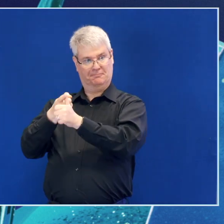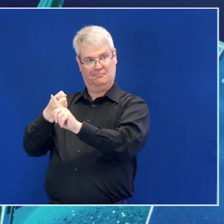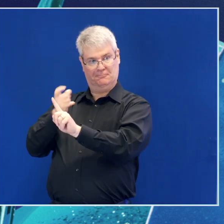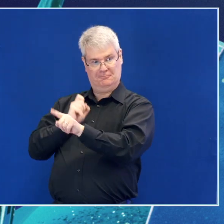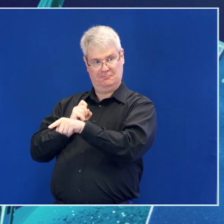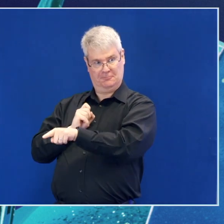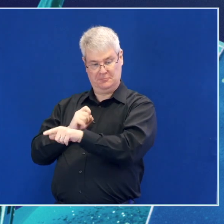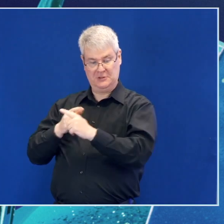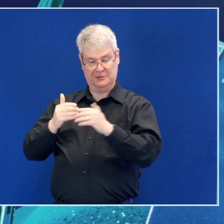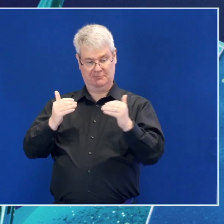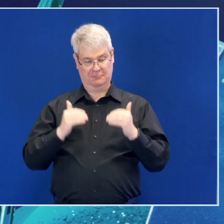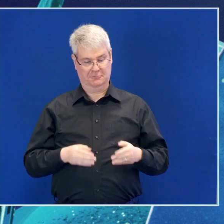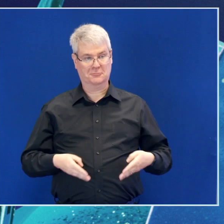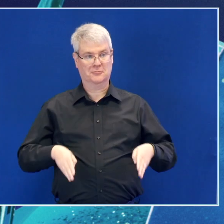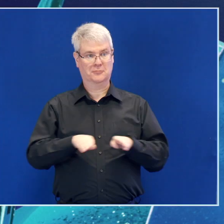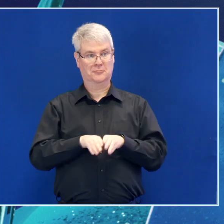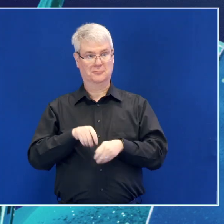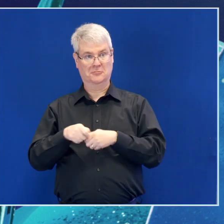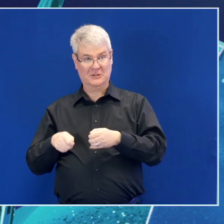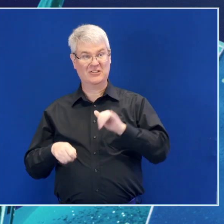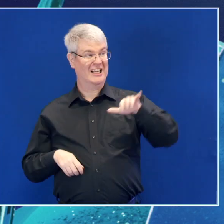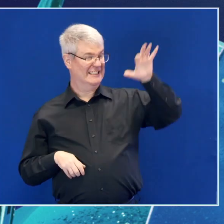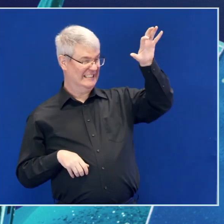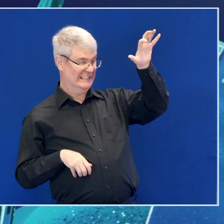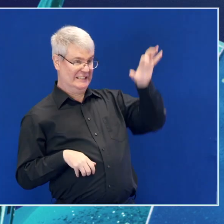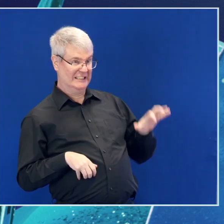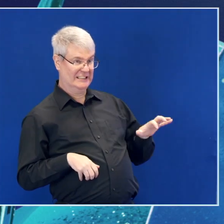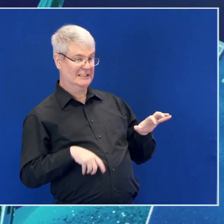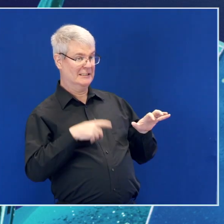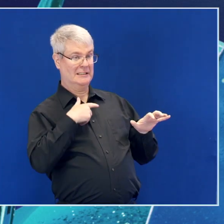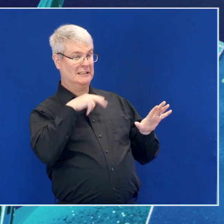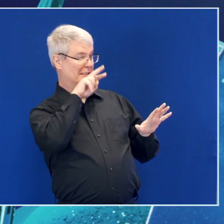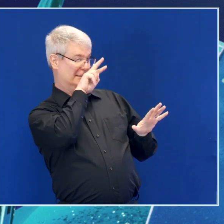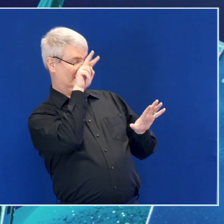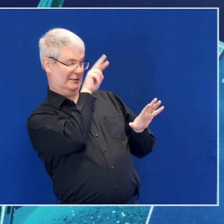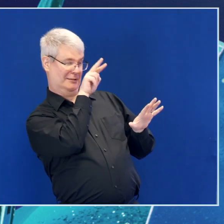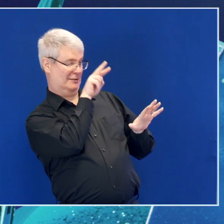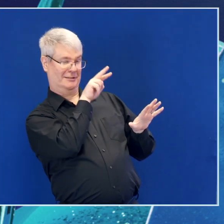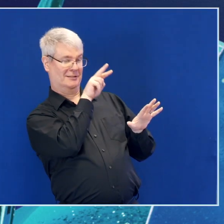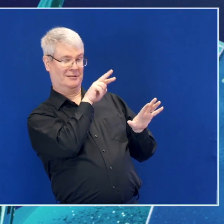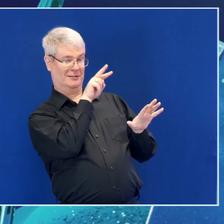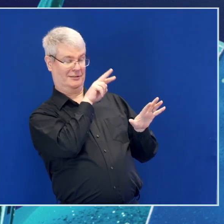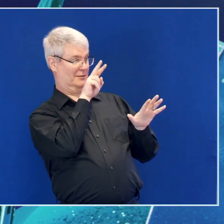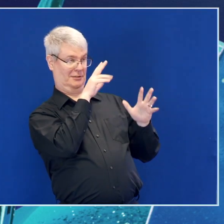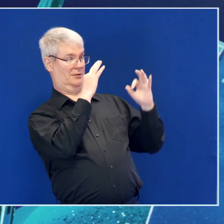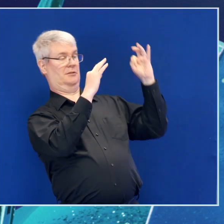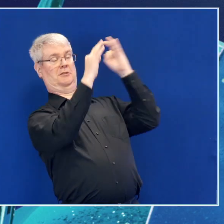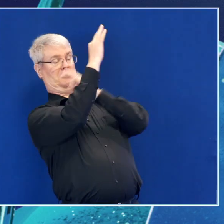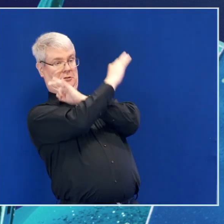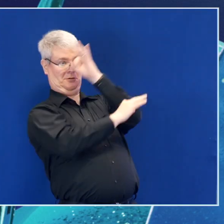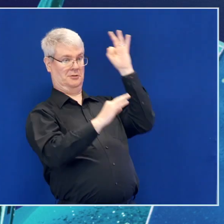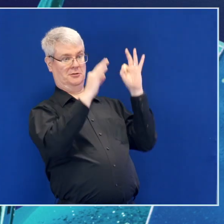So I've gone from 1,024 words, six bullets, 18 sub-bullets,